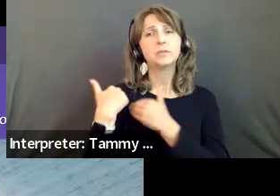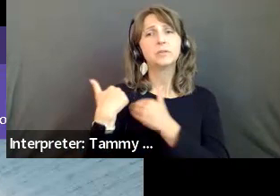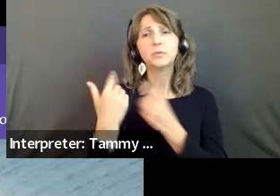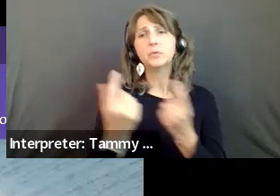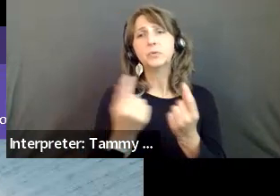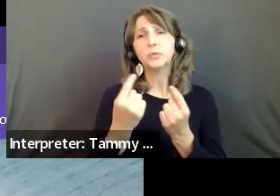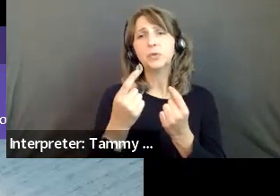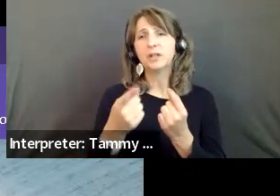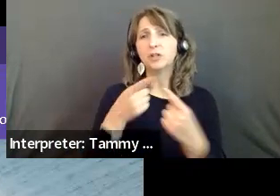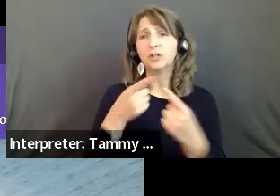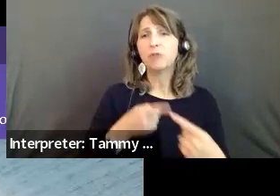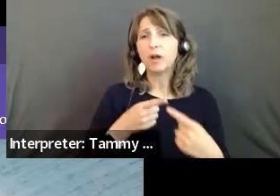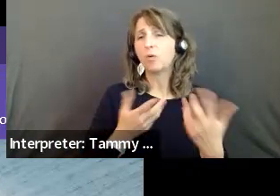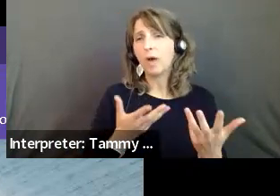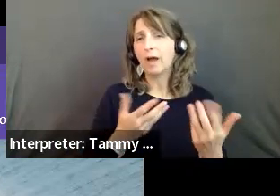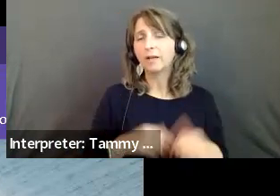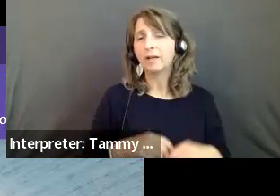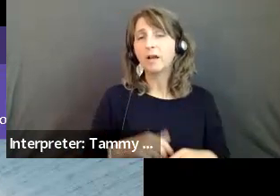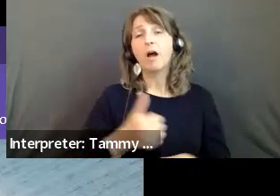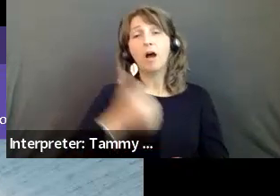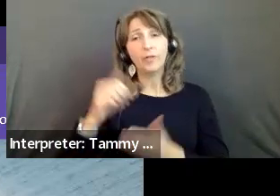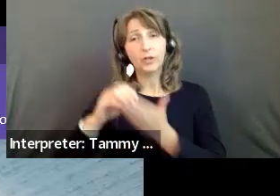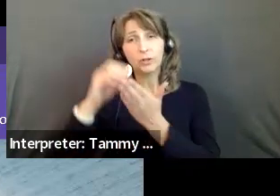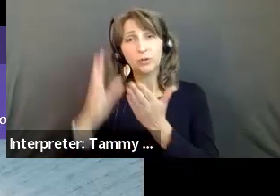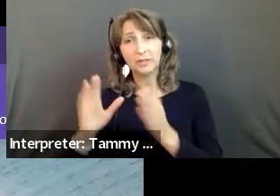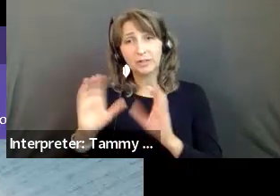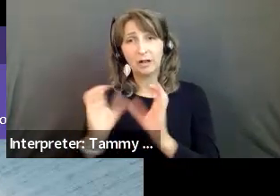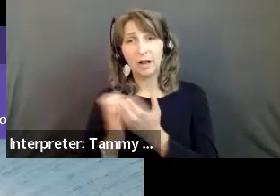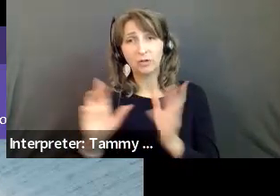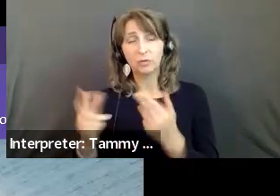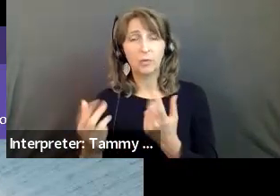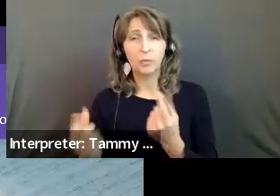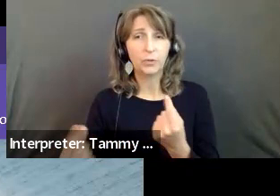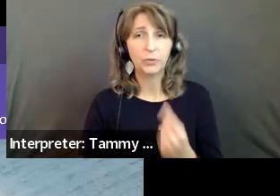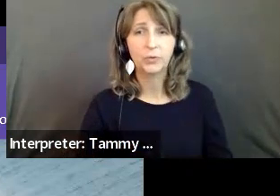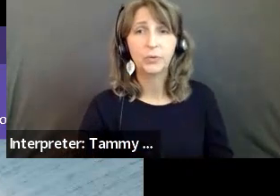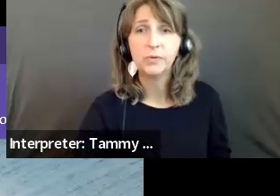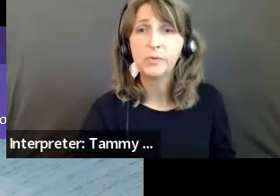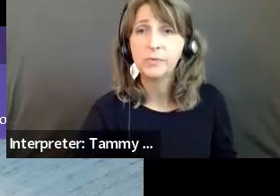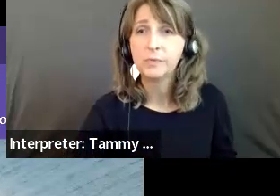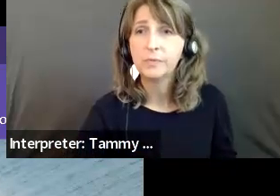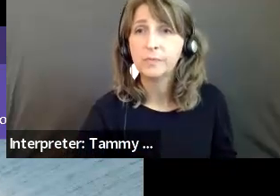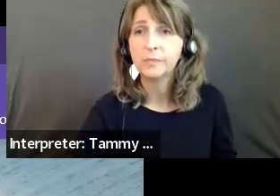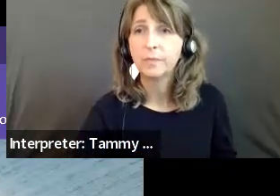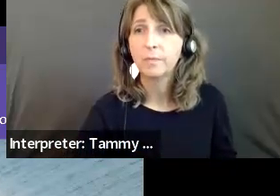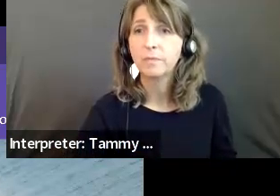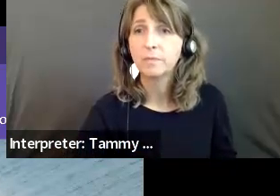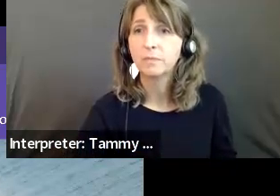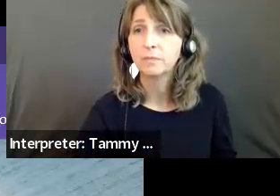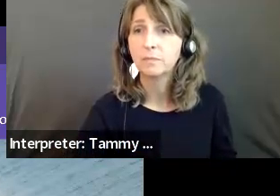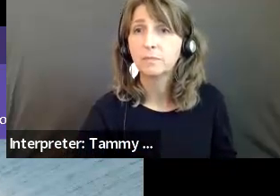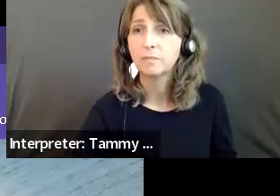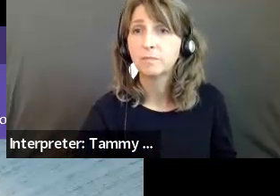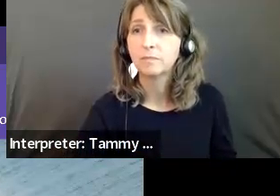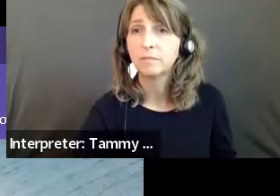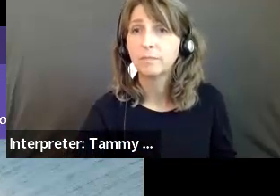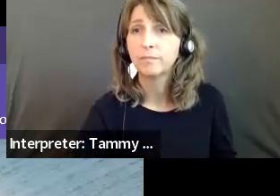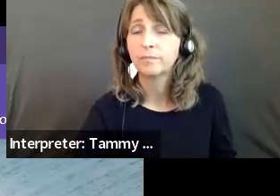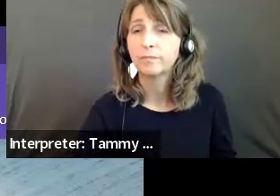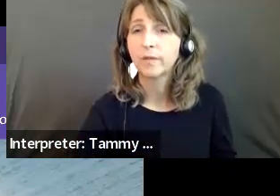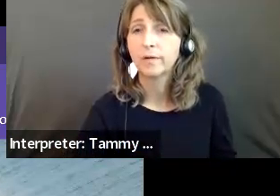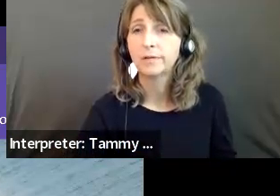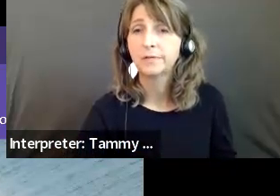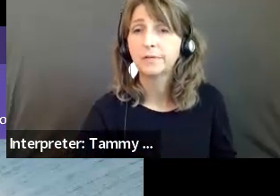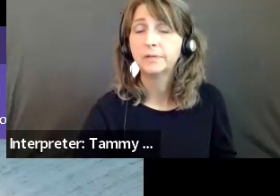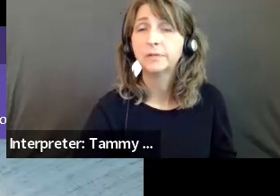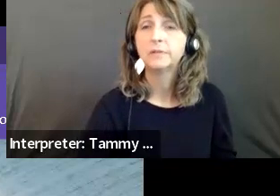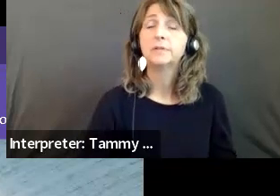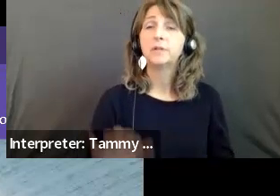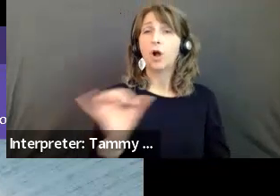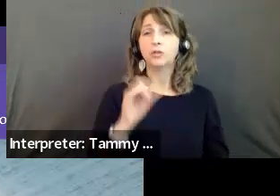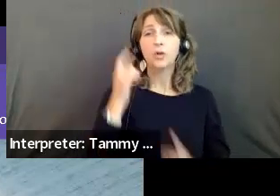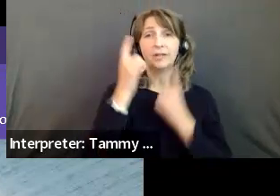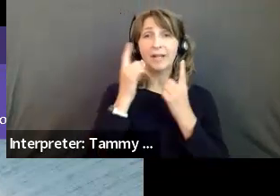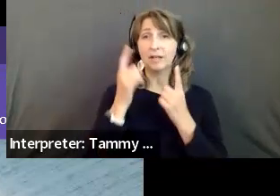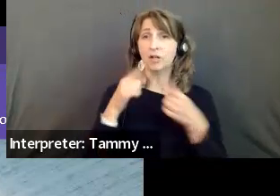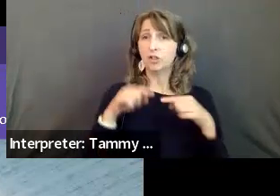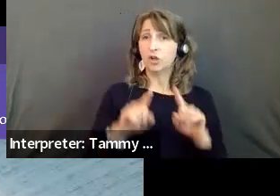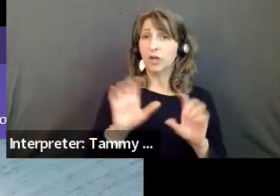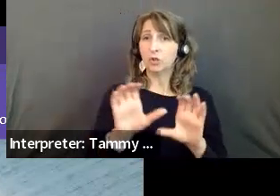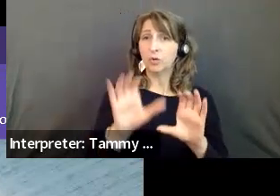What are all the other students in the classroom doing? And then you wanna make sure that. Within that task the student is able to.